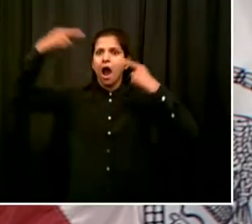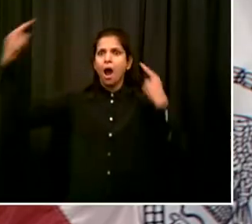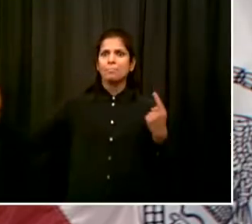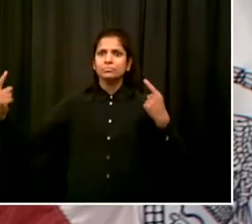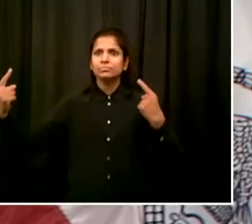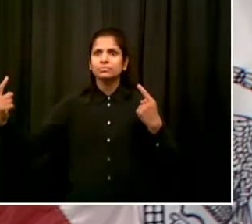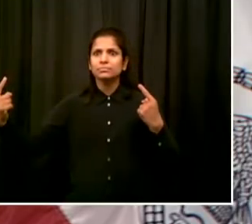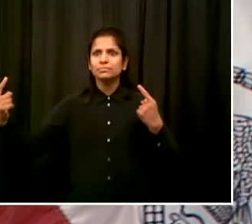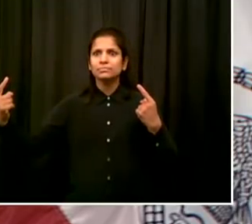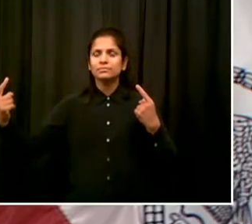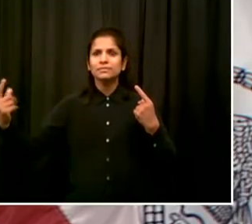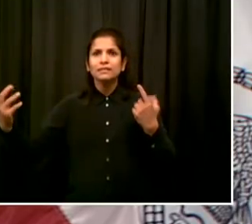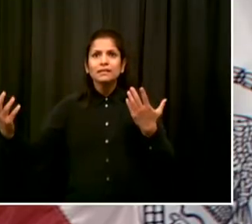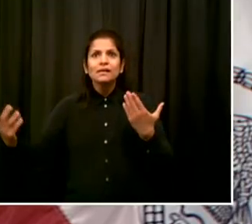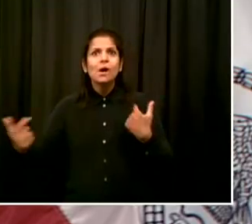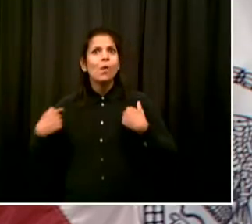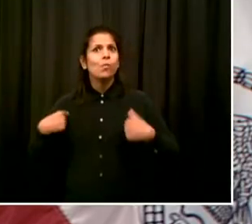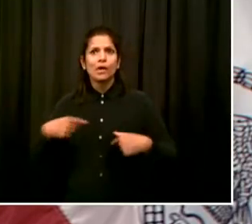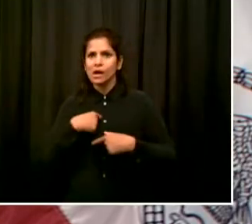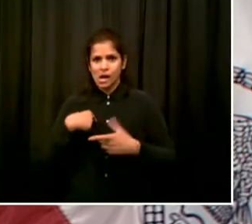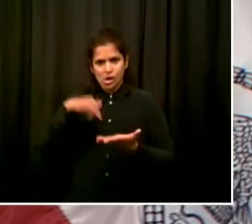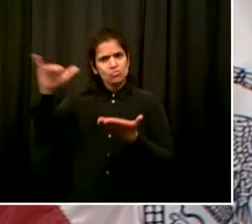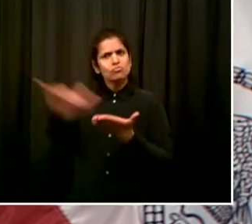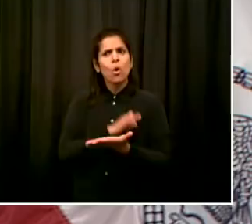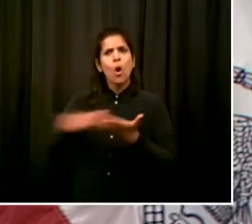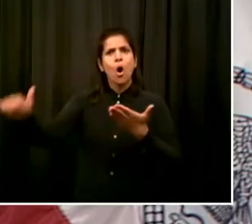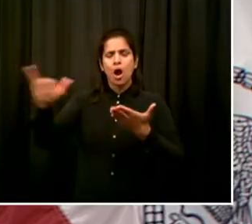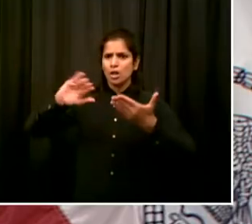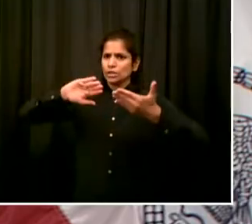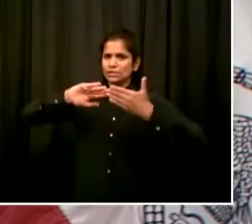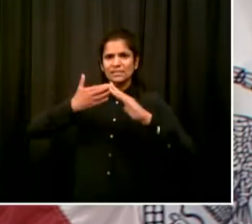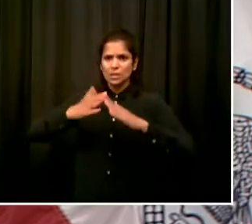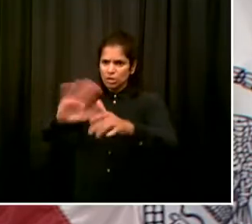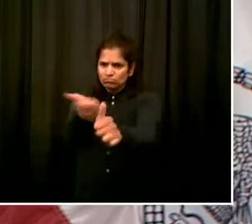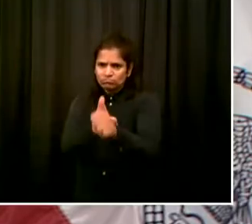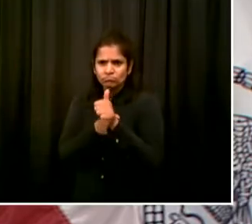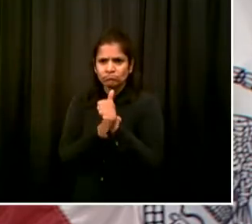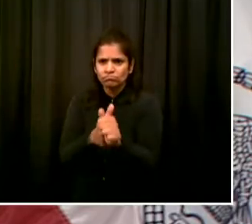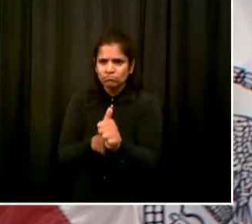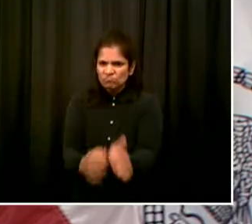LAST SHALL BE FIRST AND THE FIRST SHALL BE LAST. NEW YORK CITY IS DOING EVERYTHING TO KEEP OUR PEOPLE HEALTHY AND KEEP OUR